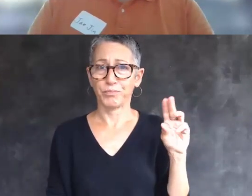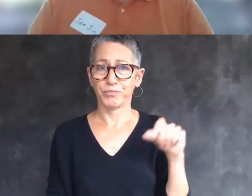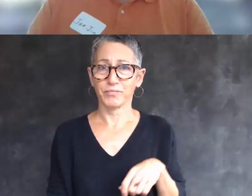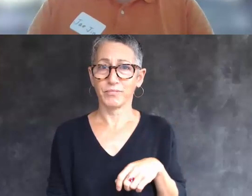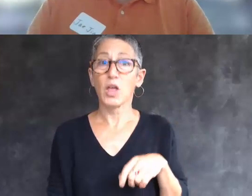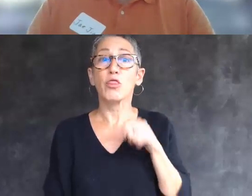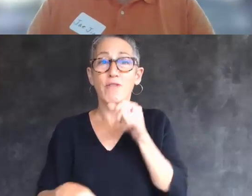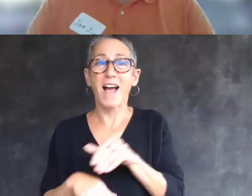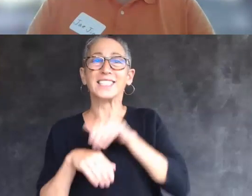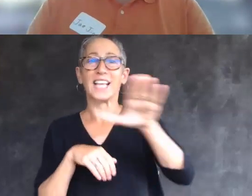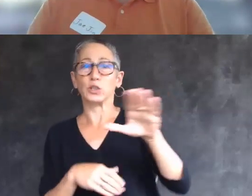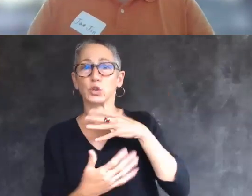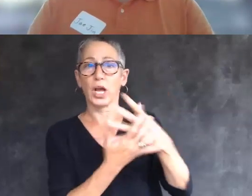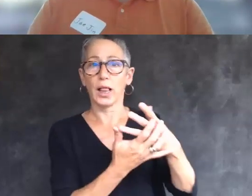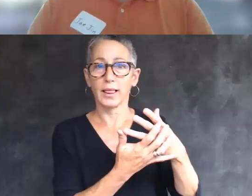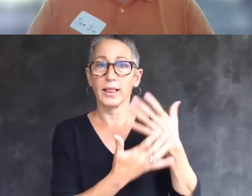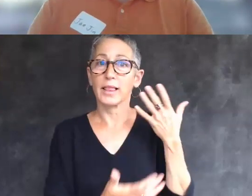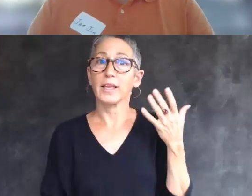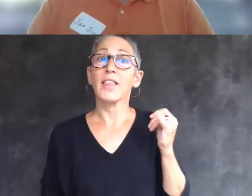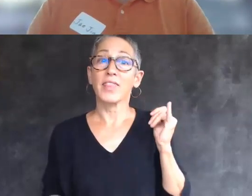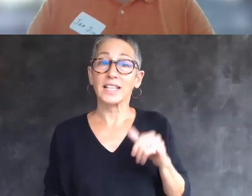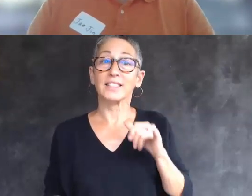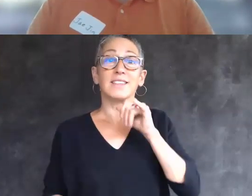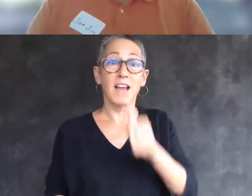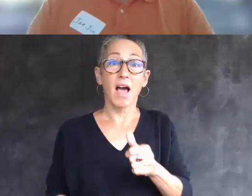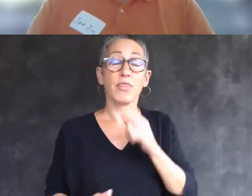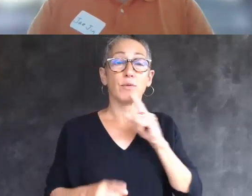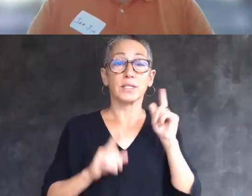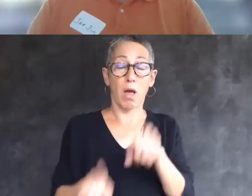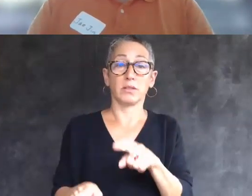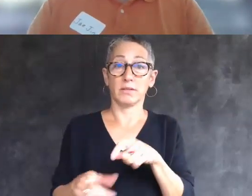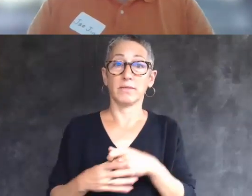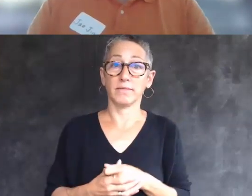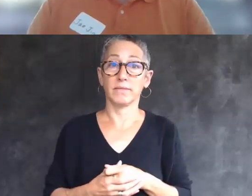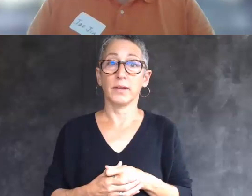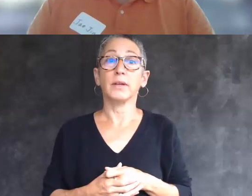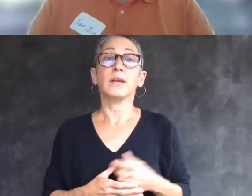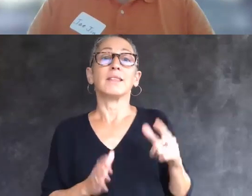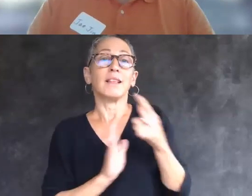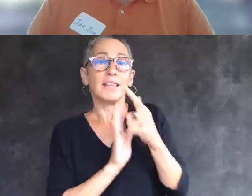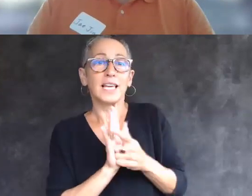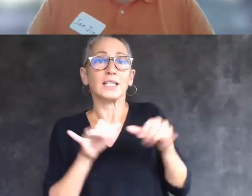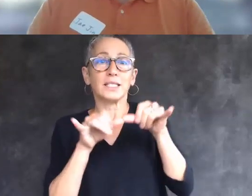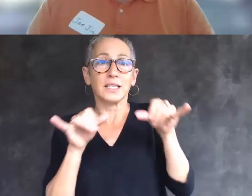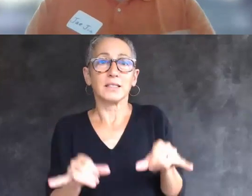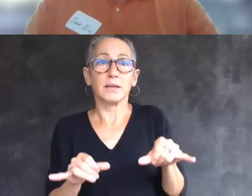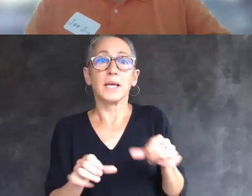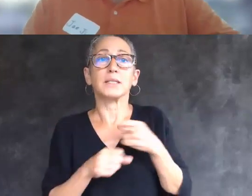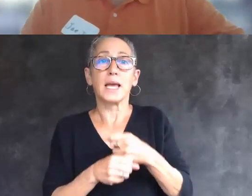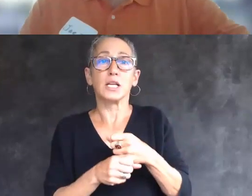because that that was not the response that was made for them. The juvenile legal system was made to kill a Black child, to punish a Black child.